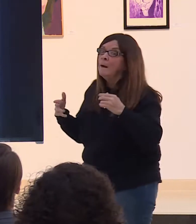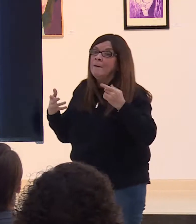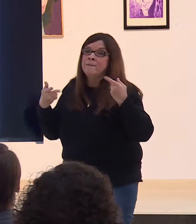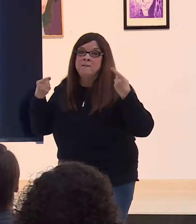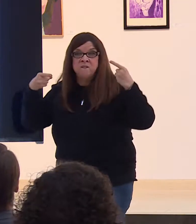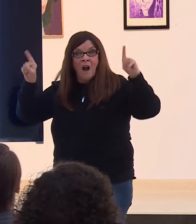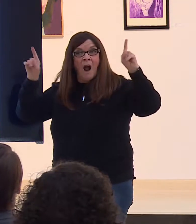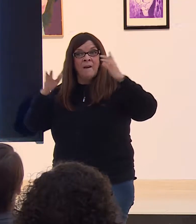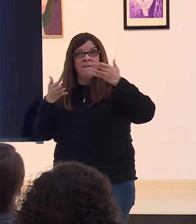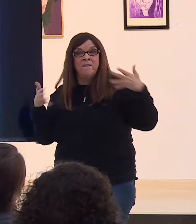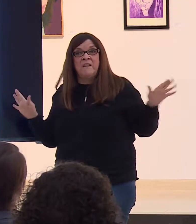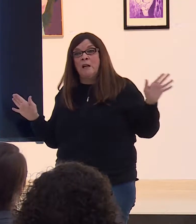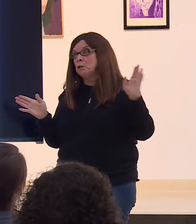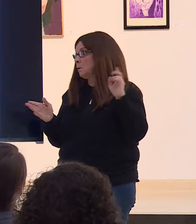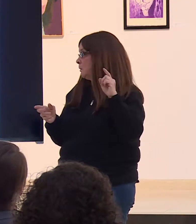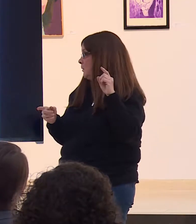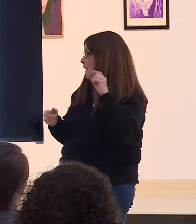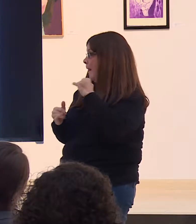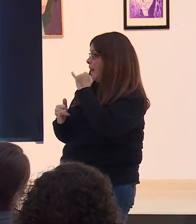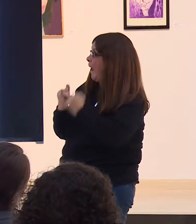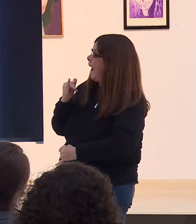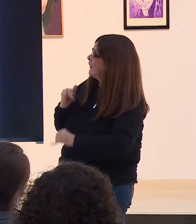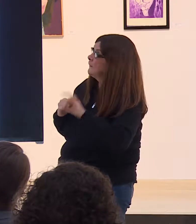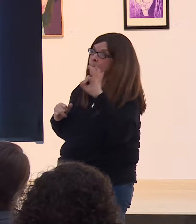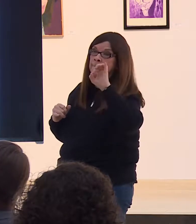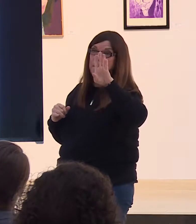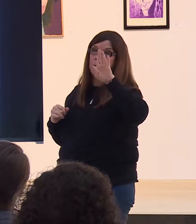into the De'VIA Central Facebook group.